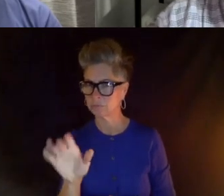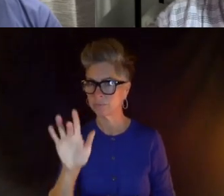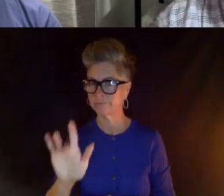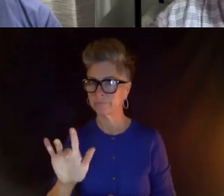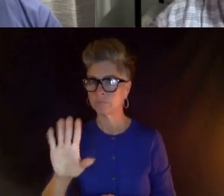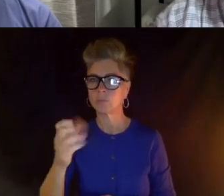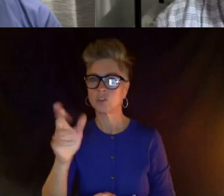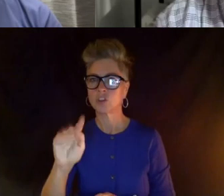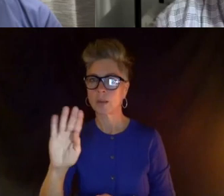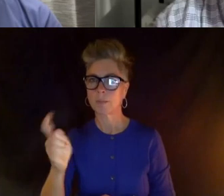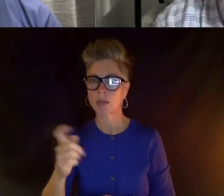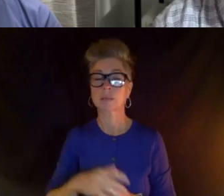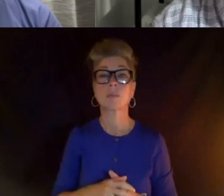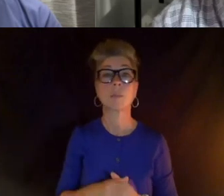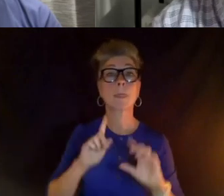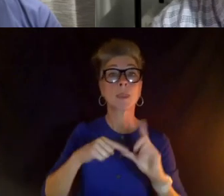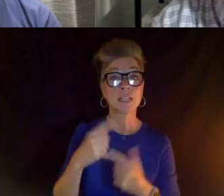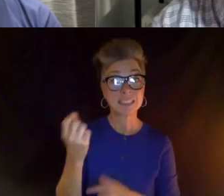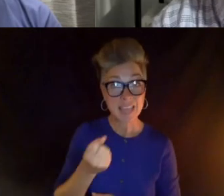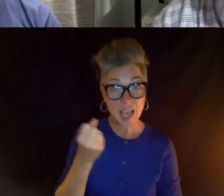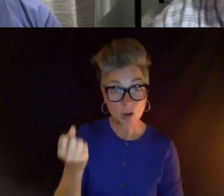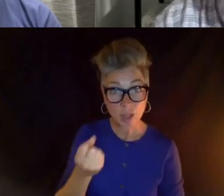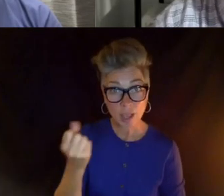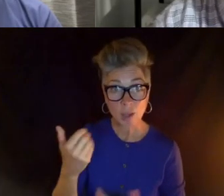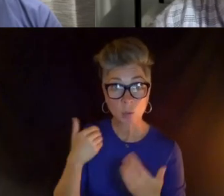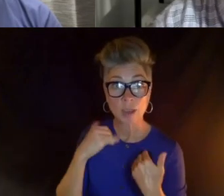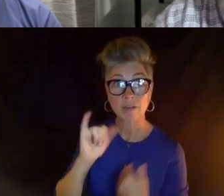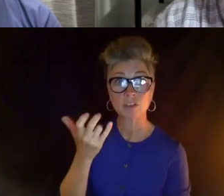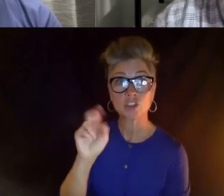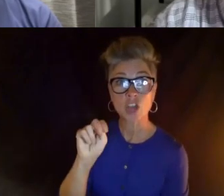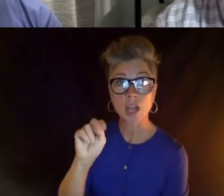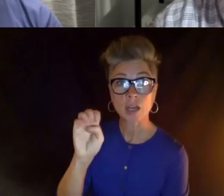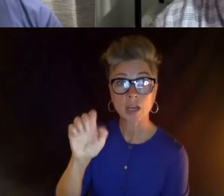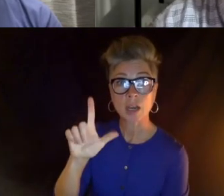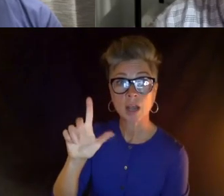I am super excited that we've got Jen Alcorn who is a Trans elder